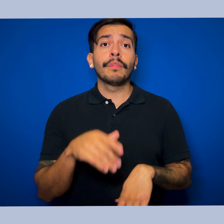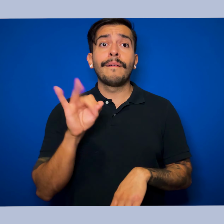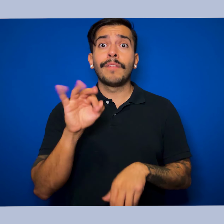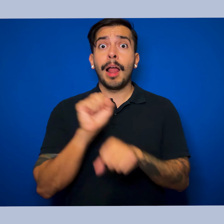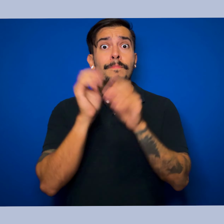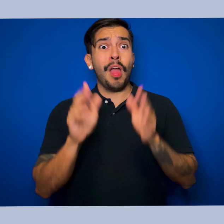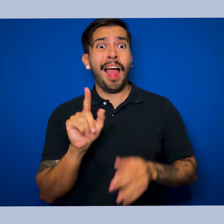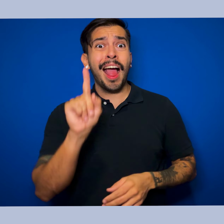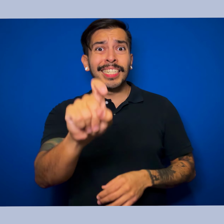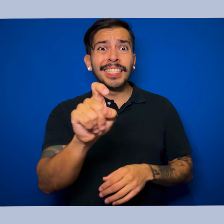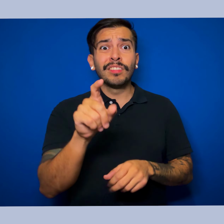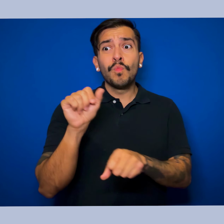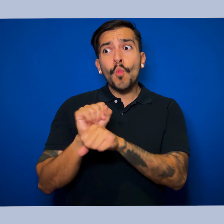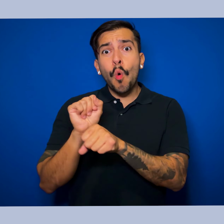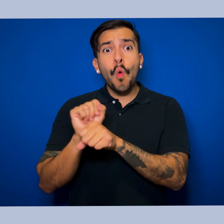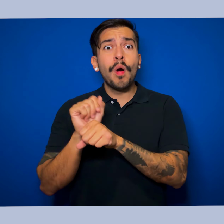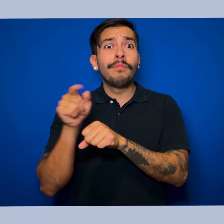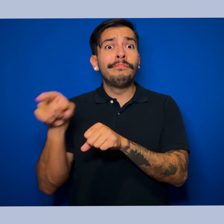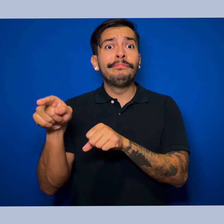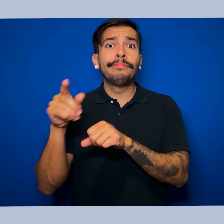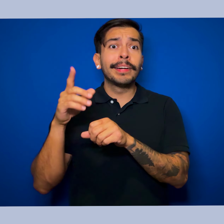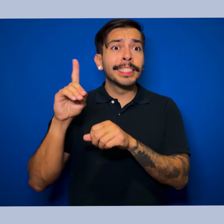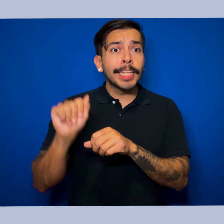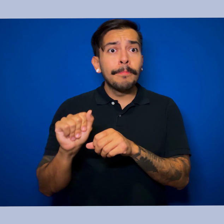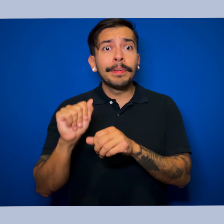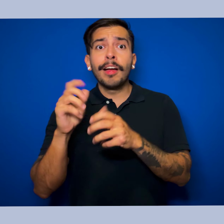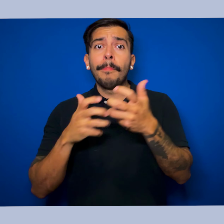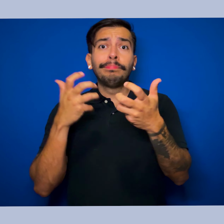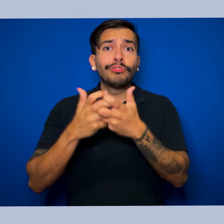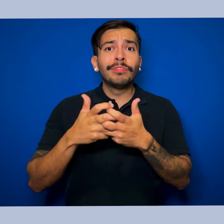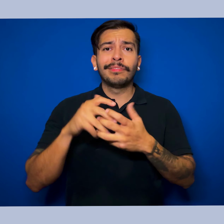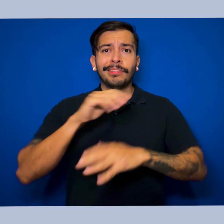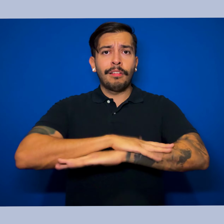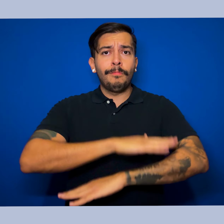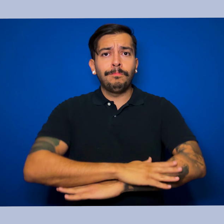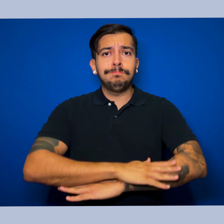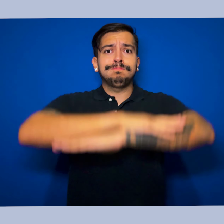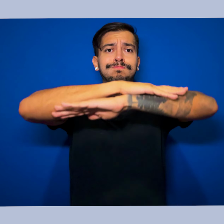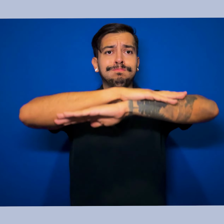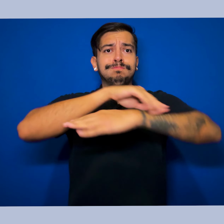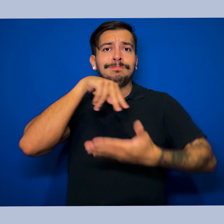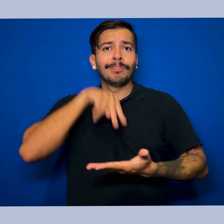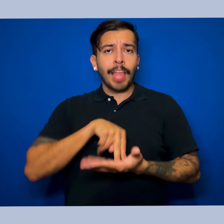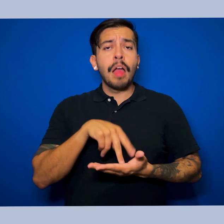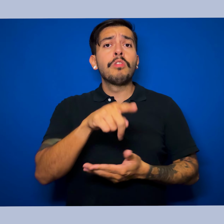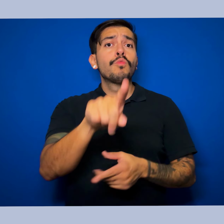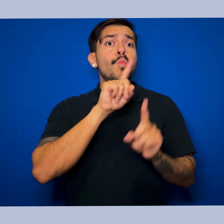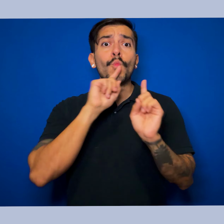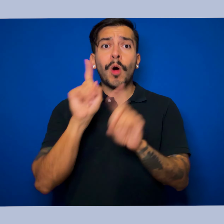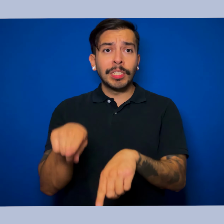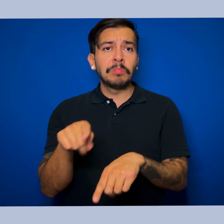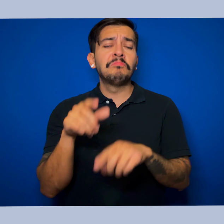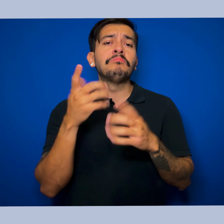If an employee asks you about their workmates disability related accommodation such as a standing desk, you can respond with something